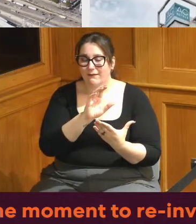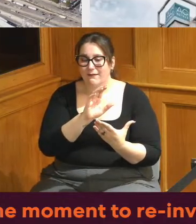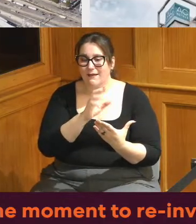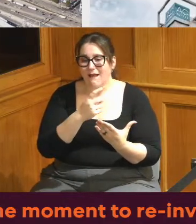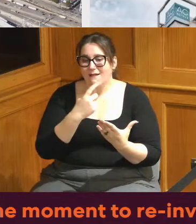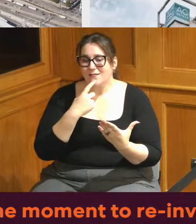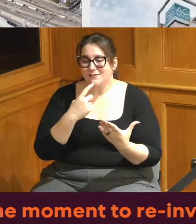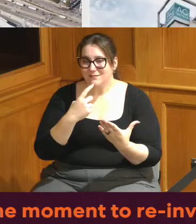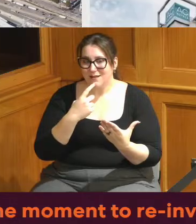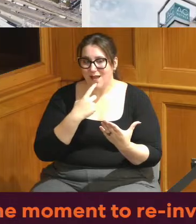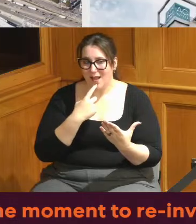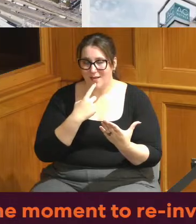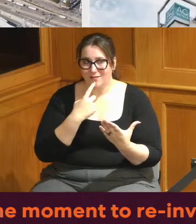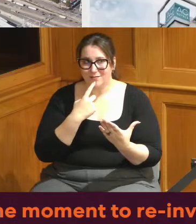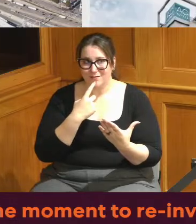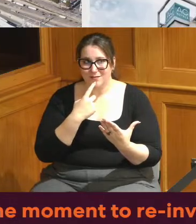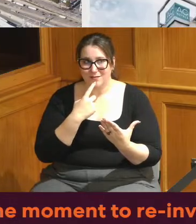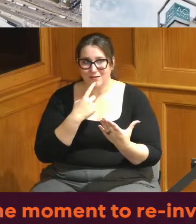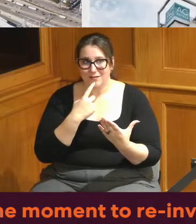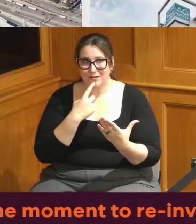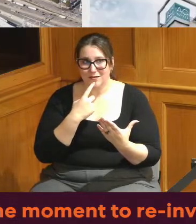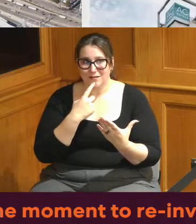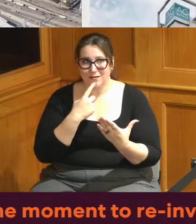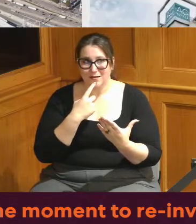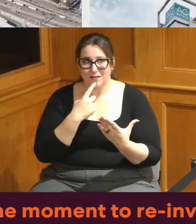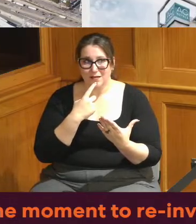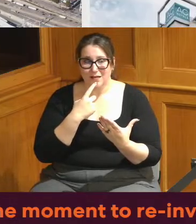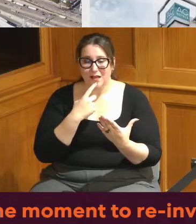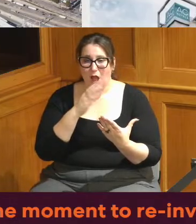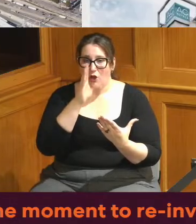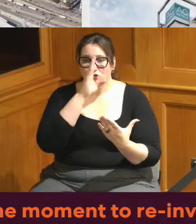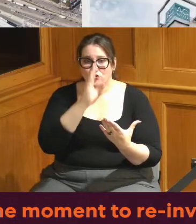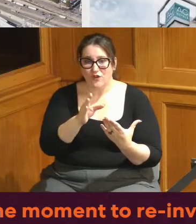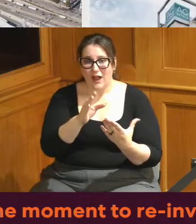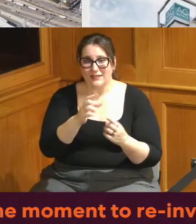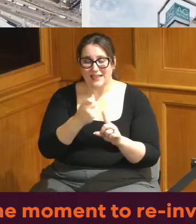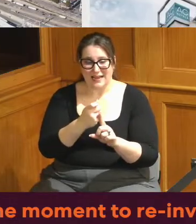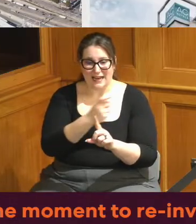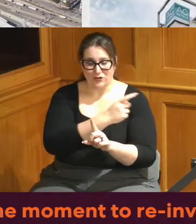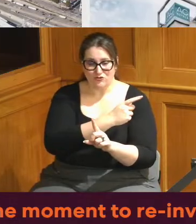to the economic might of this district and both direct and indirect annual economic output. the